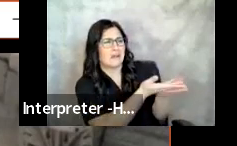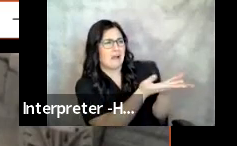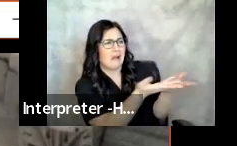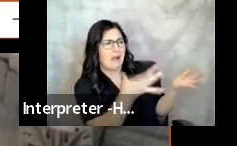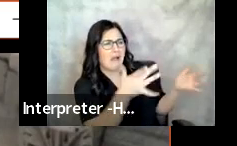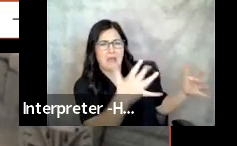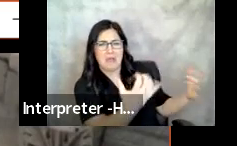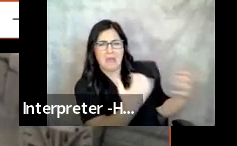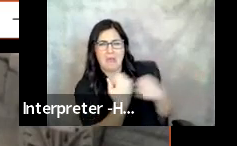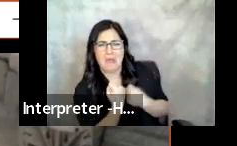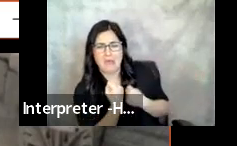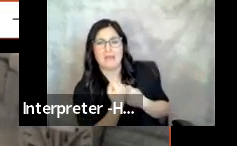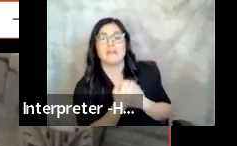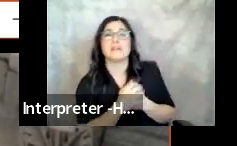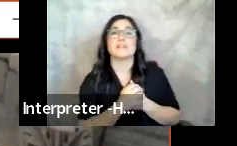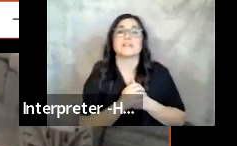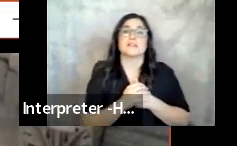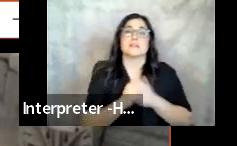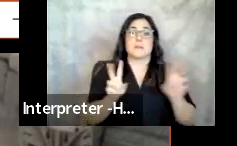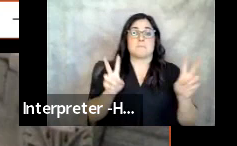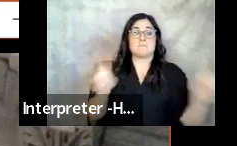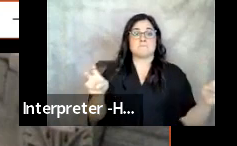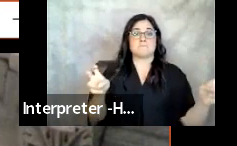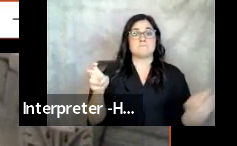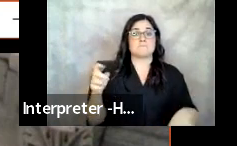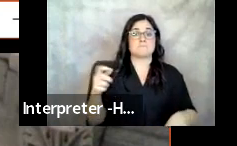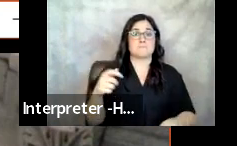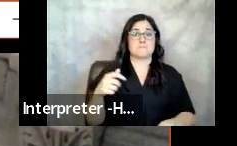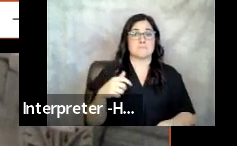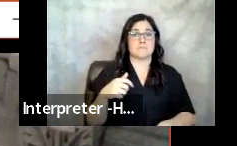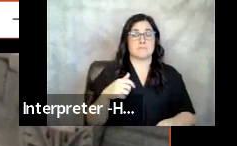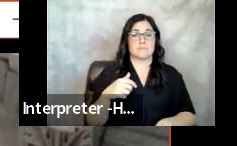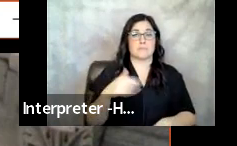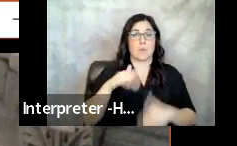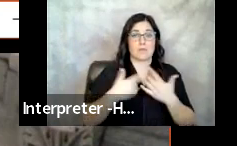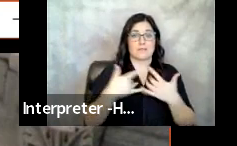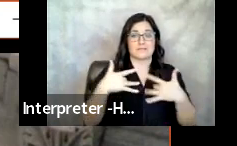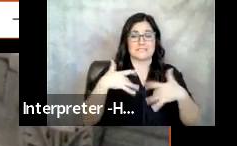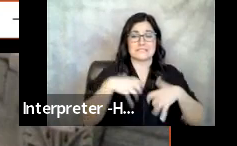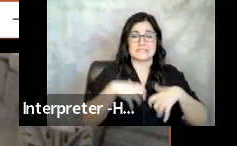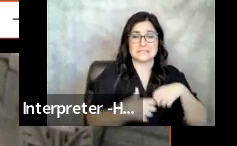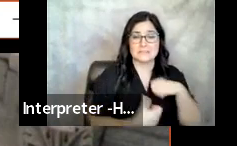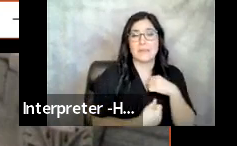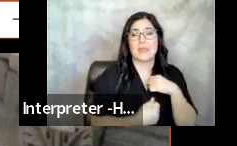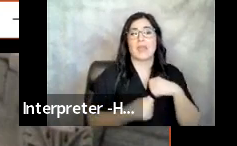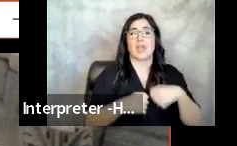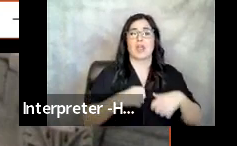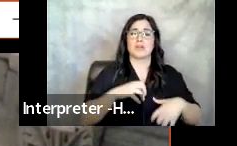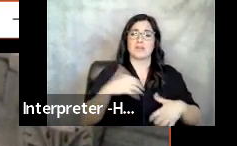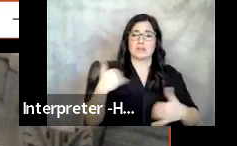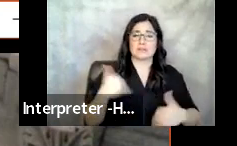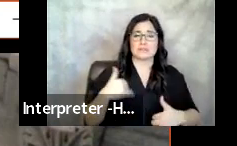Concentrate all of the despair and profound grief. Resulting from the conviction of the white man's triumph, said the Thomas